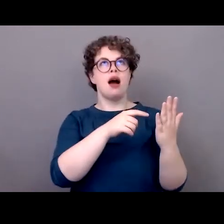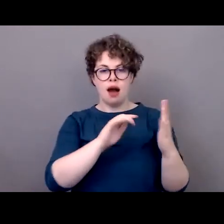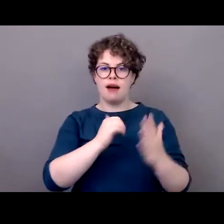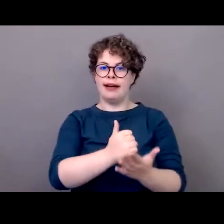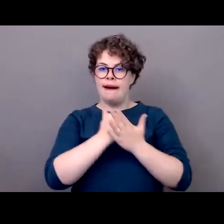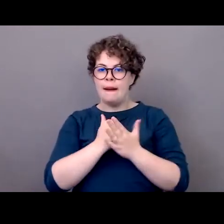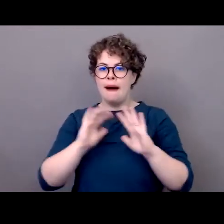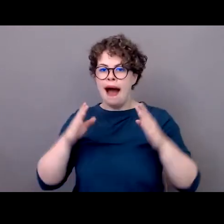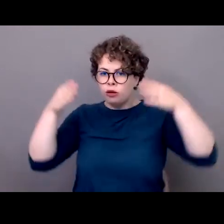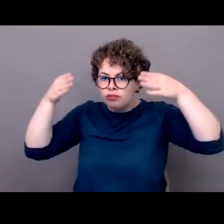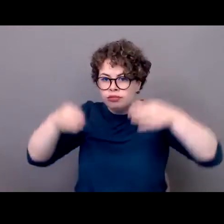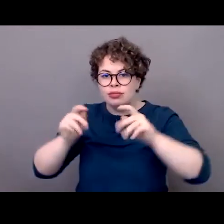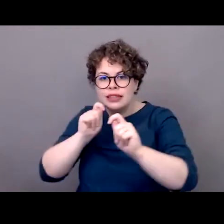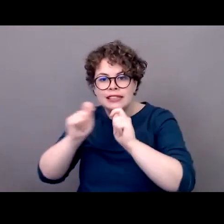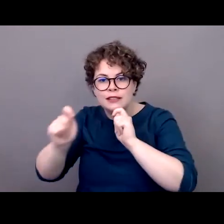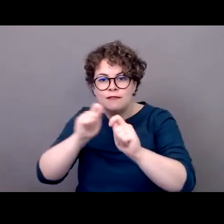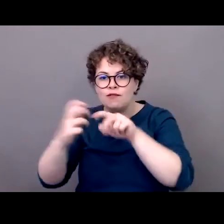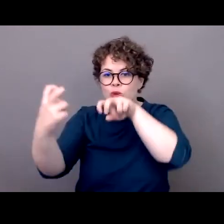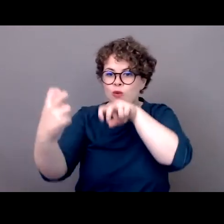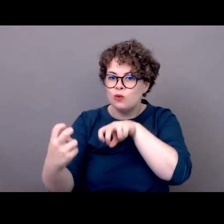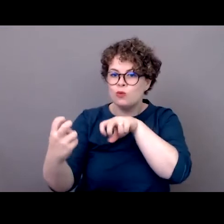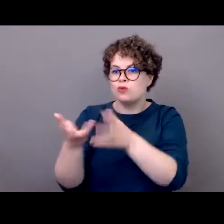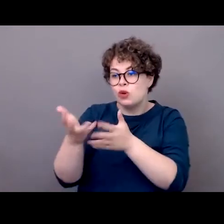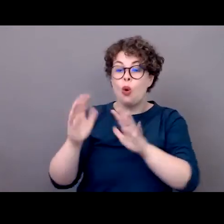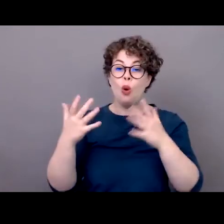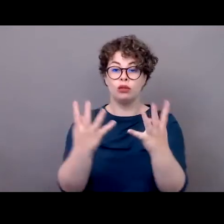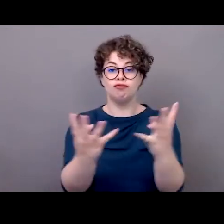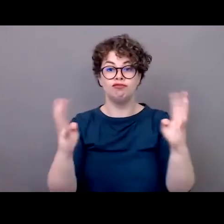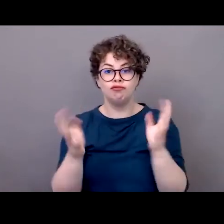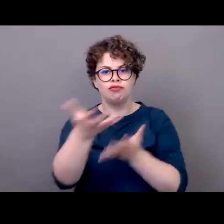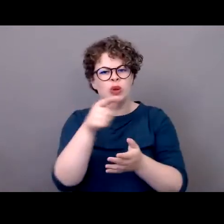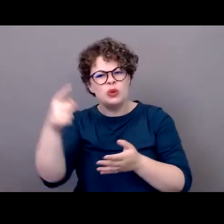which are inclusive of persons with disabilities. This is particularly important, when